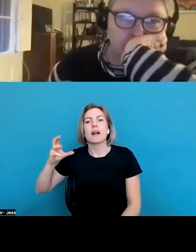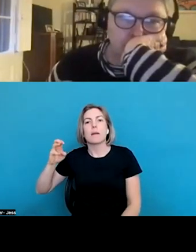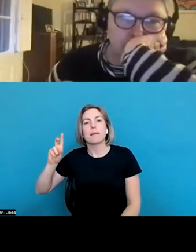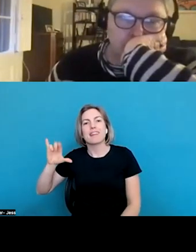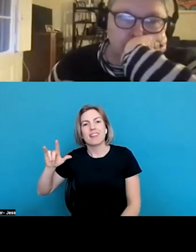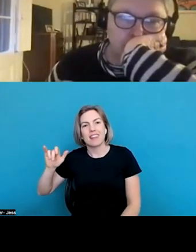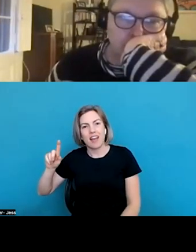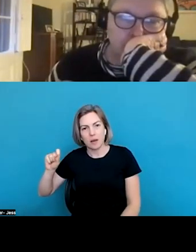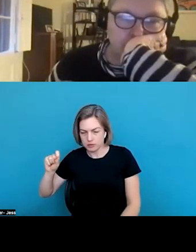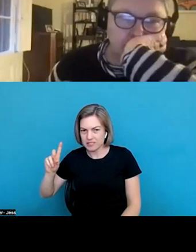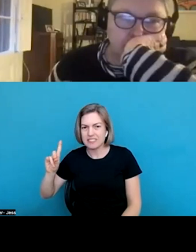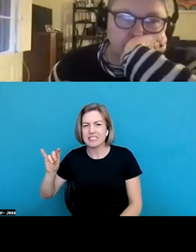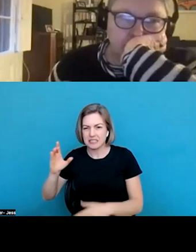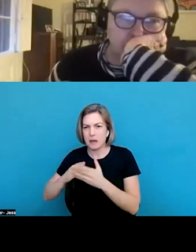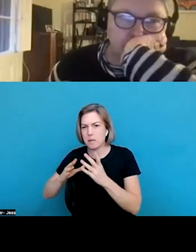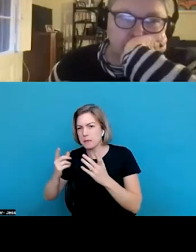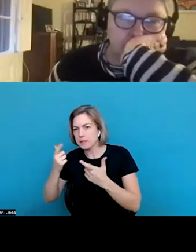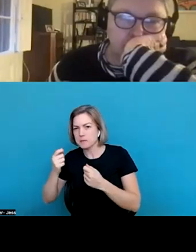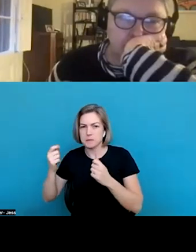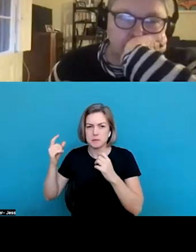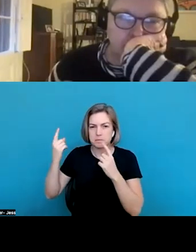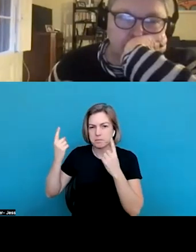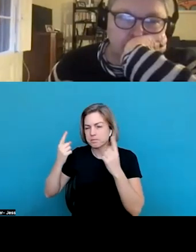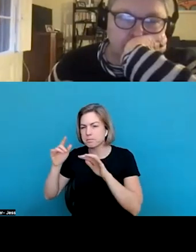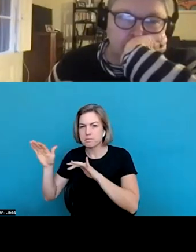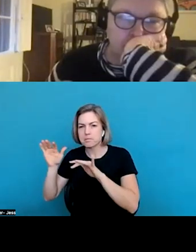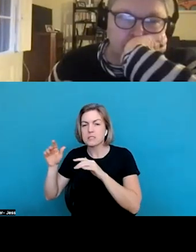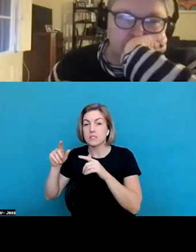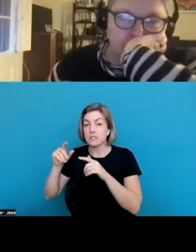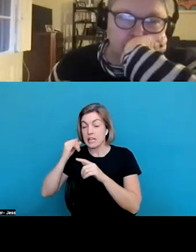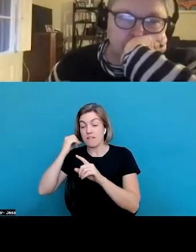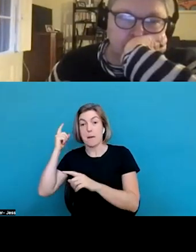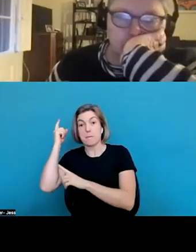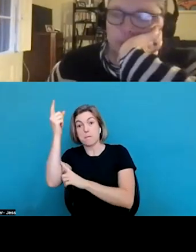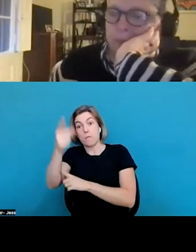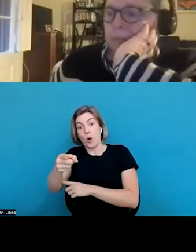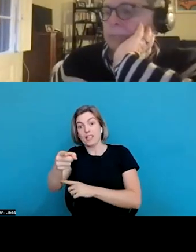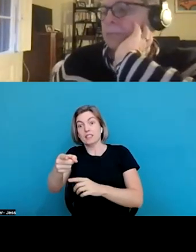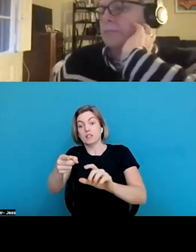thinking around you know, if I point at something, it tells me what it is. That is fantastic.